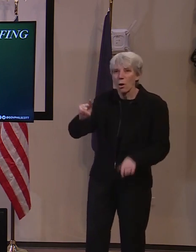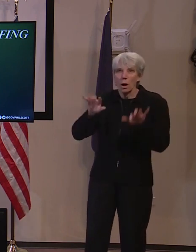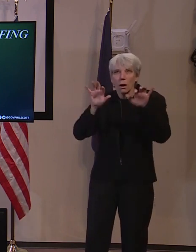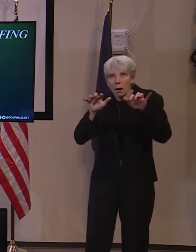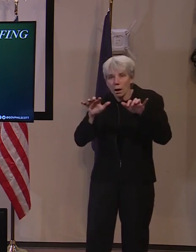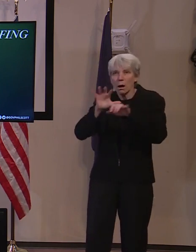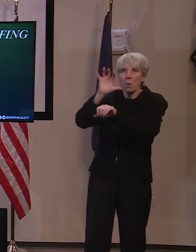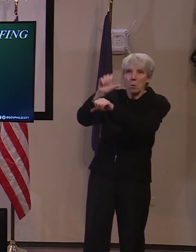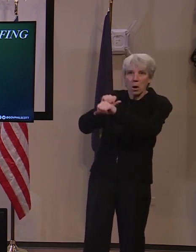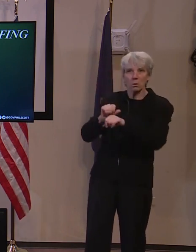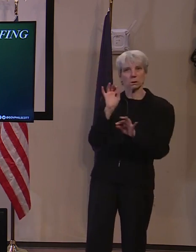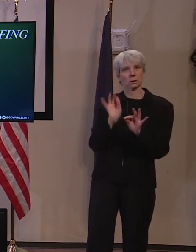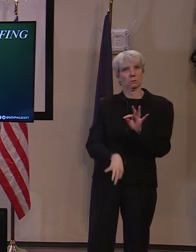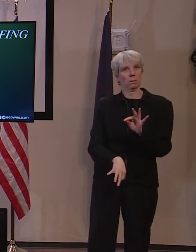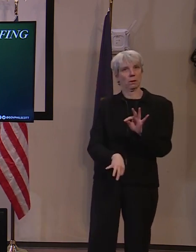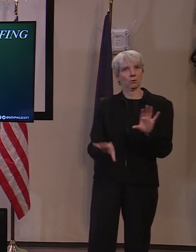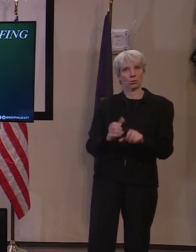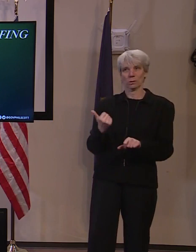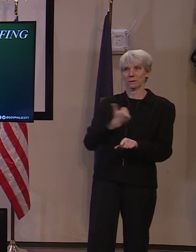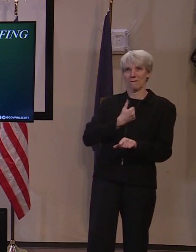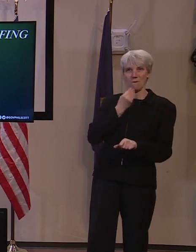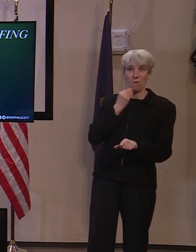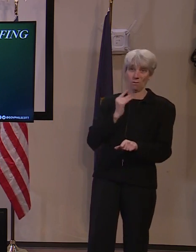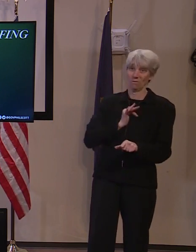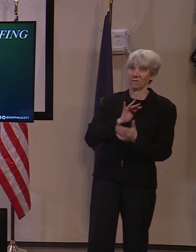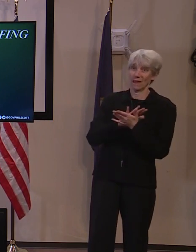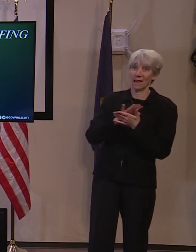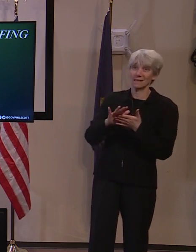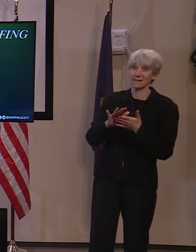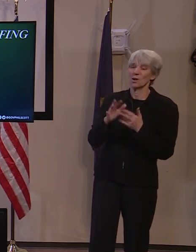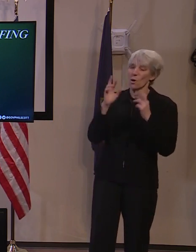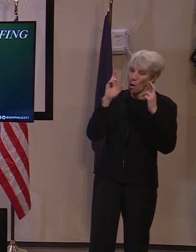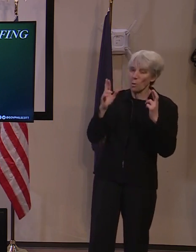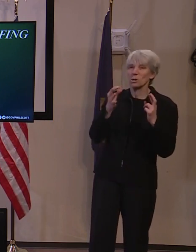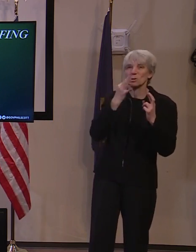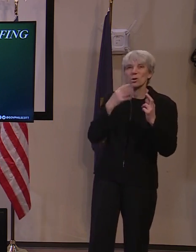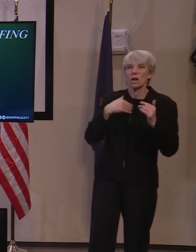As I've said before, the most important step you can take right now is to get